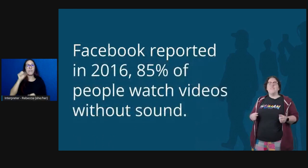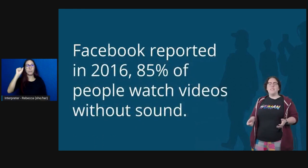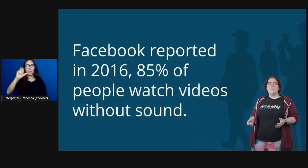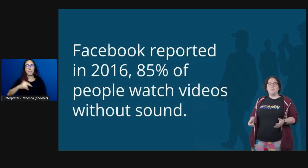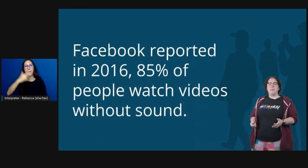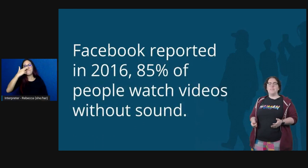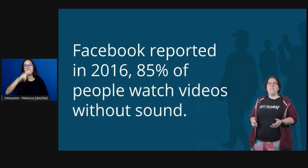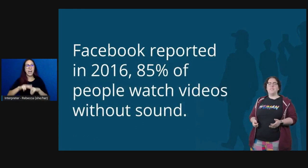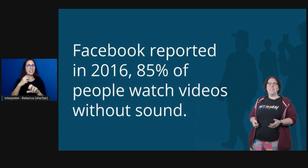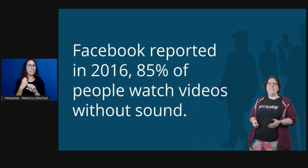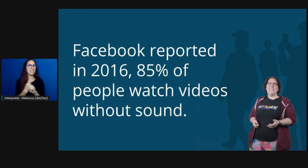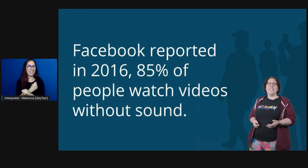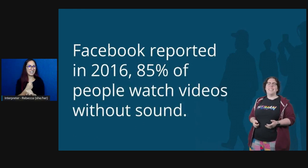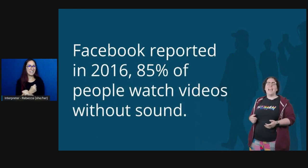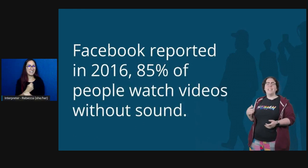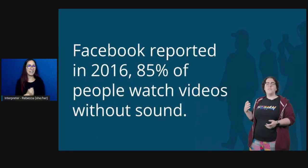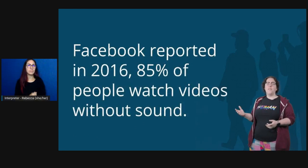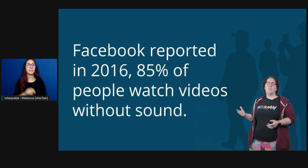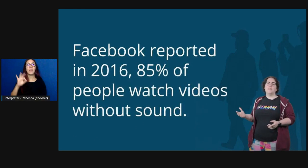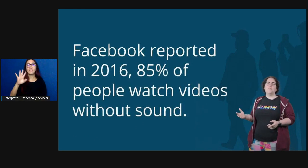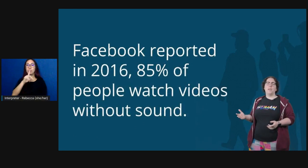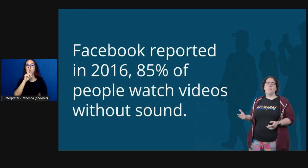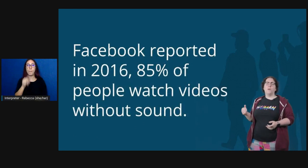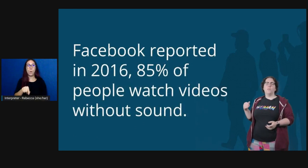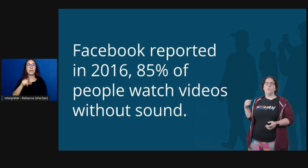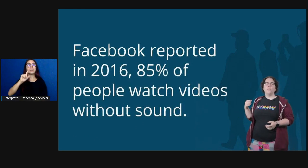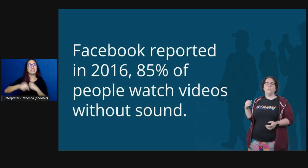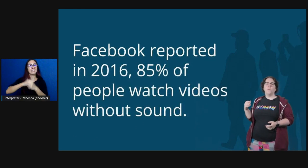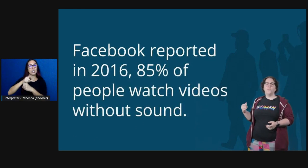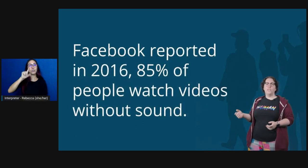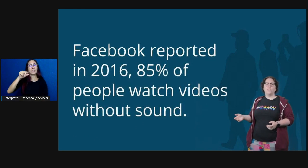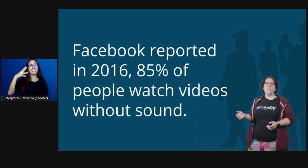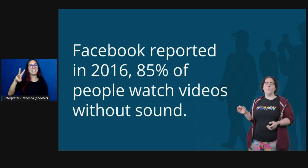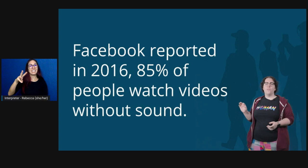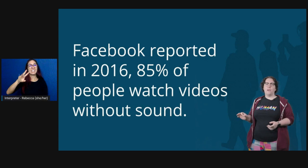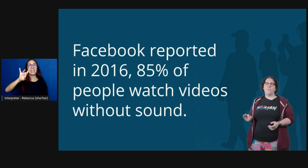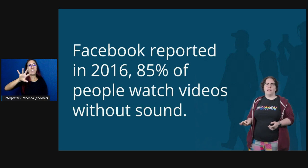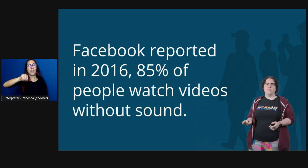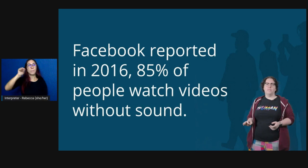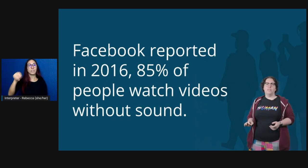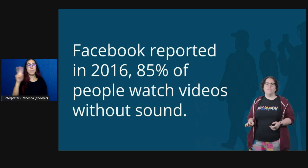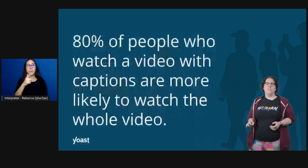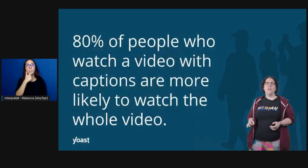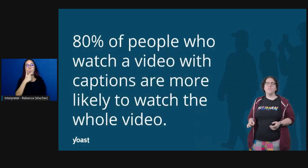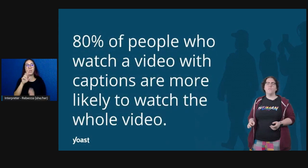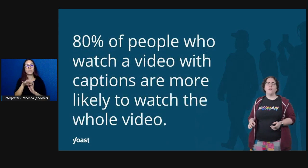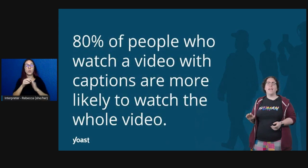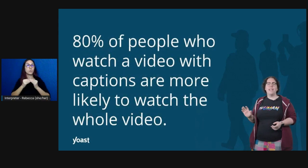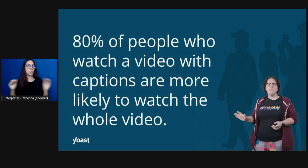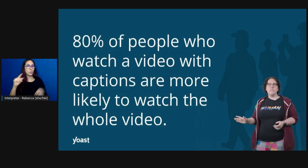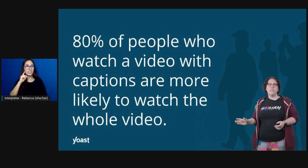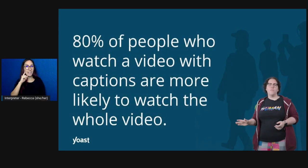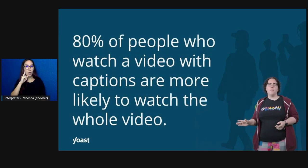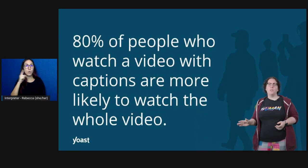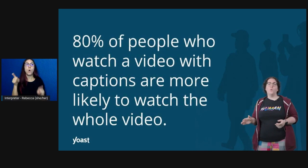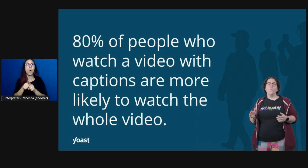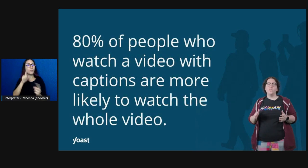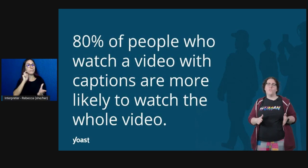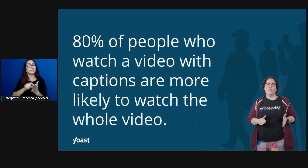Facebook reported in 2016, 85% of people watch videos without sound. They also found that 80% of people who watch videos